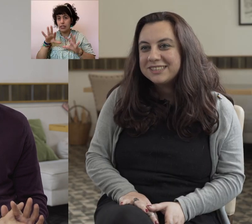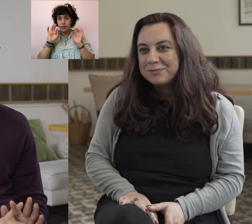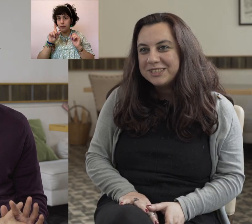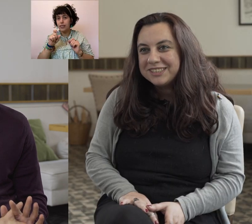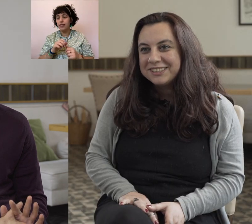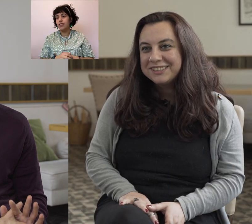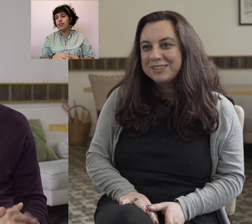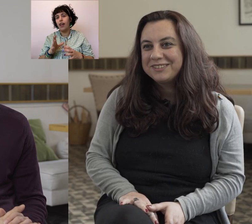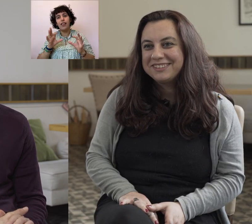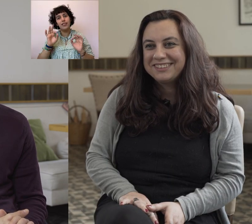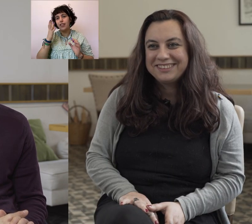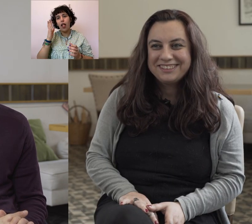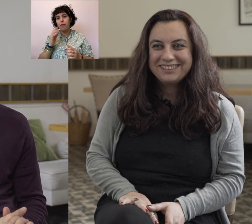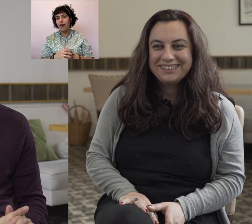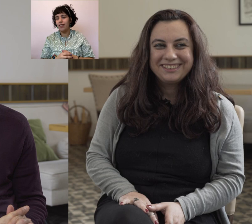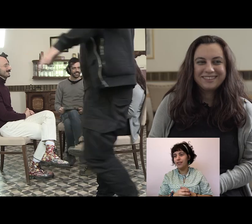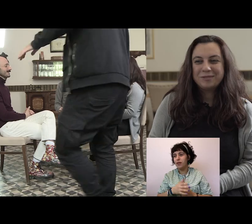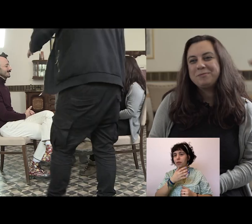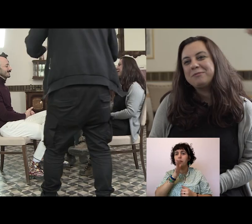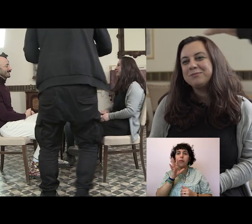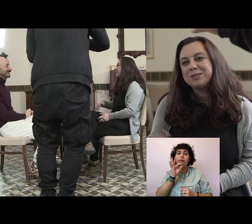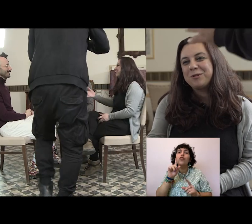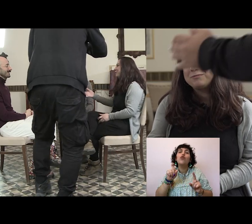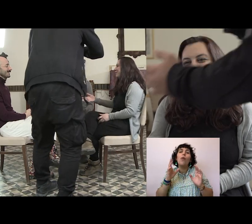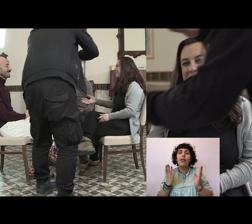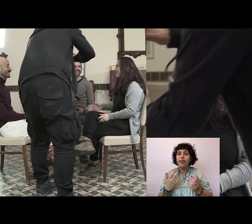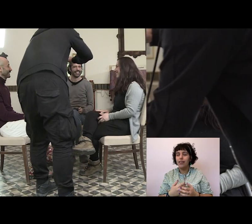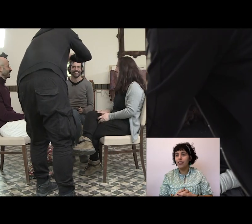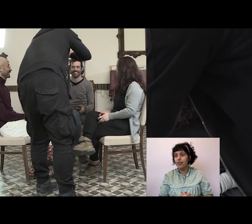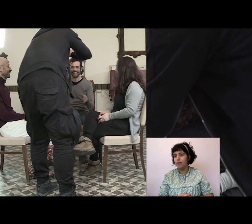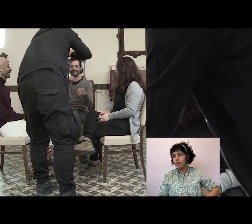Are we ready? I guess we're ready I don't know, nobody asked